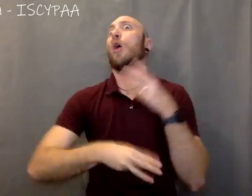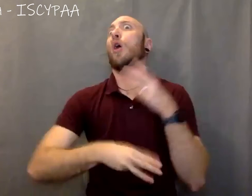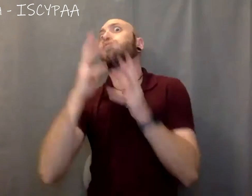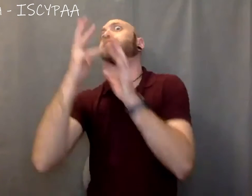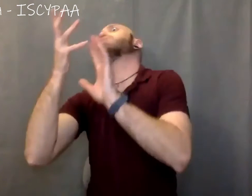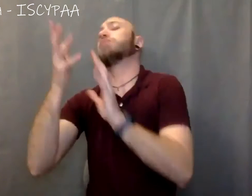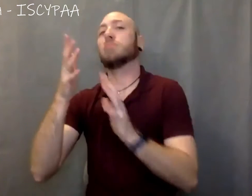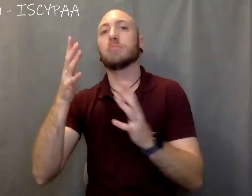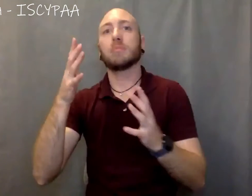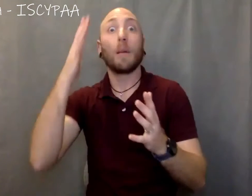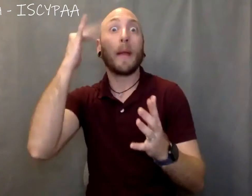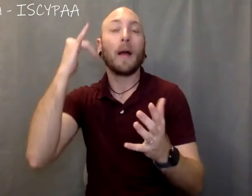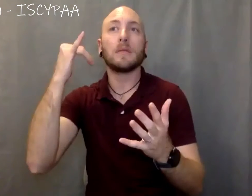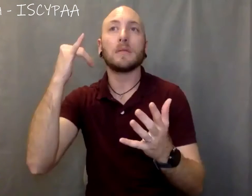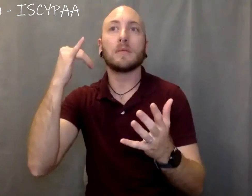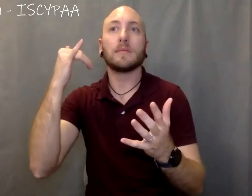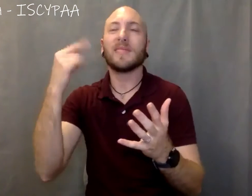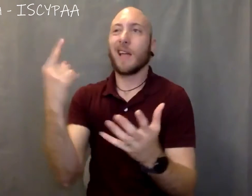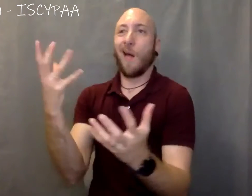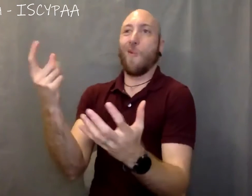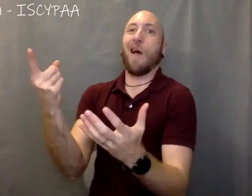I can't you know there's stuff I want that I can't have or like,